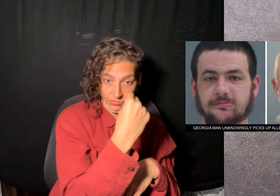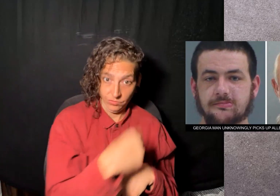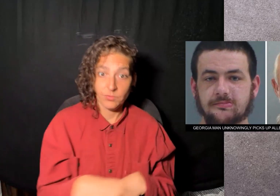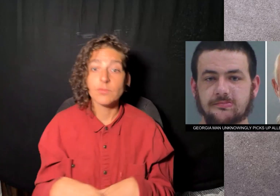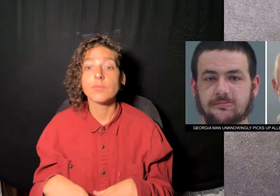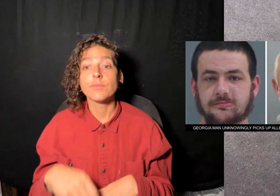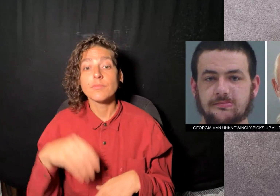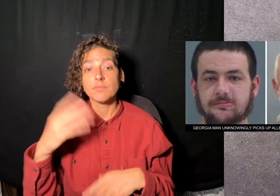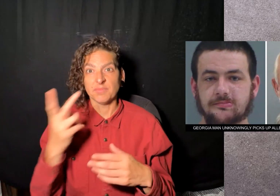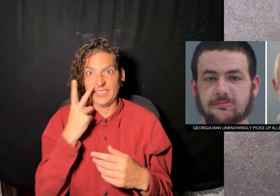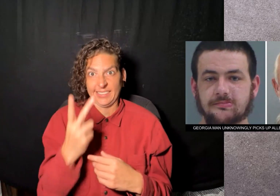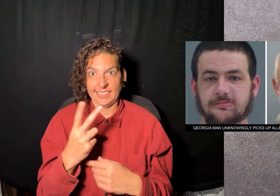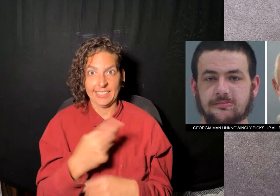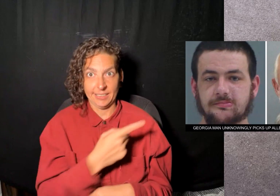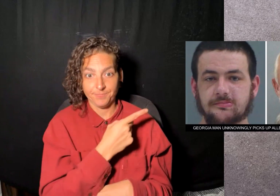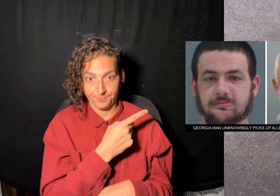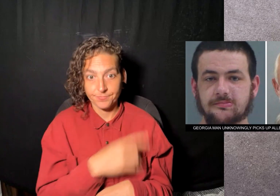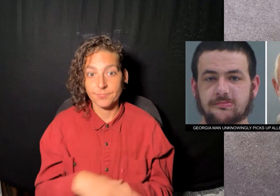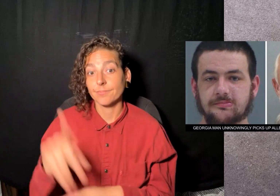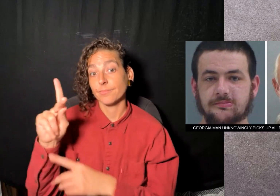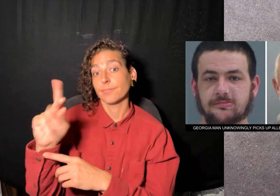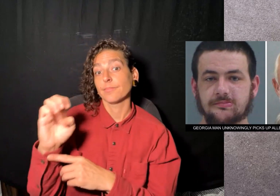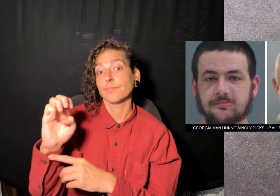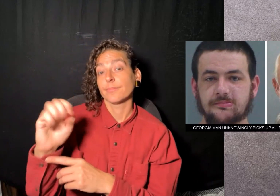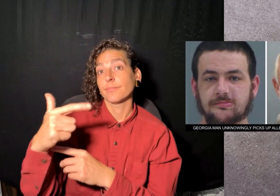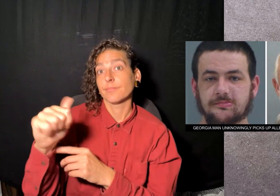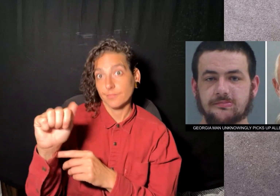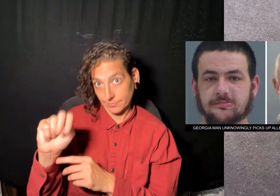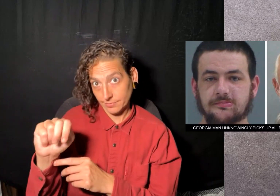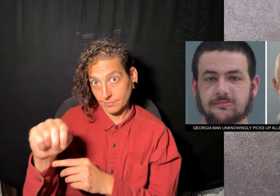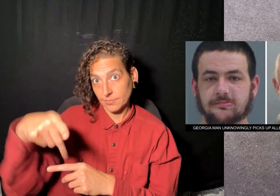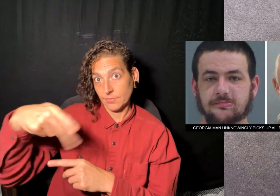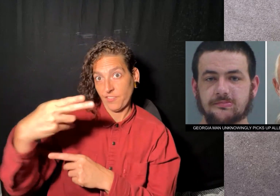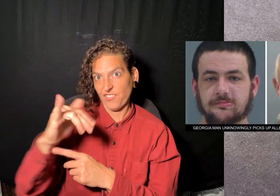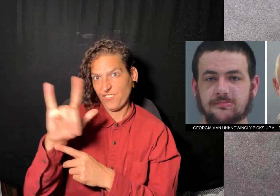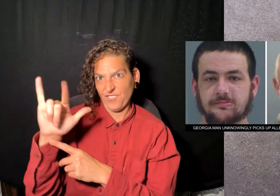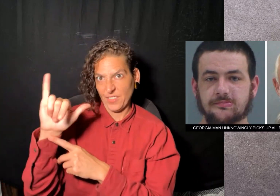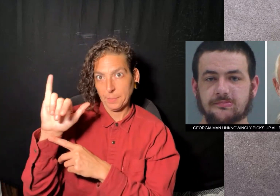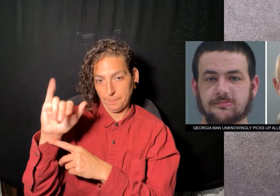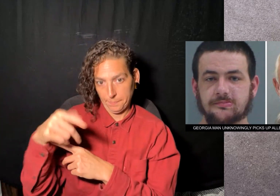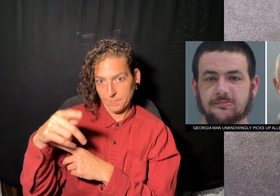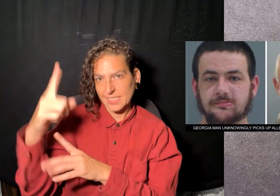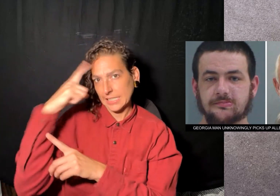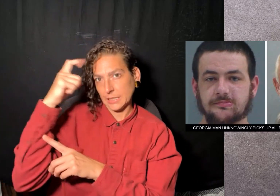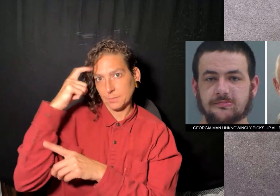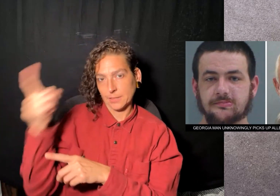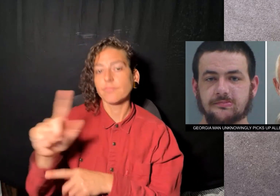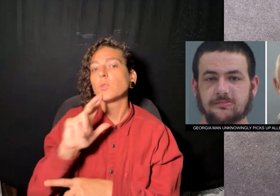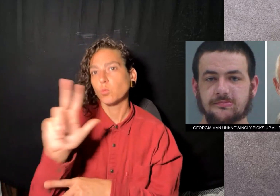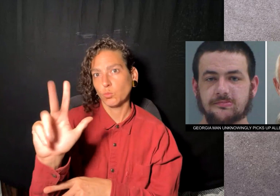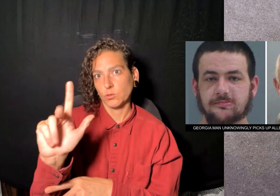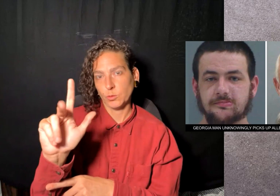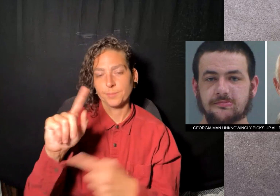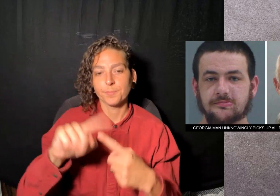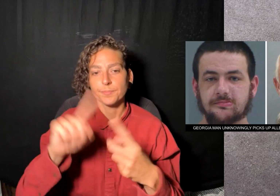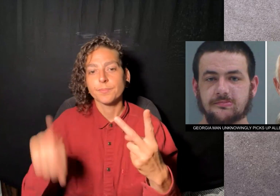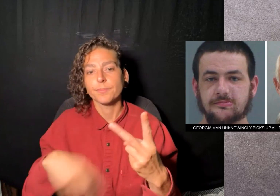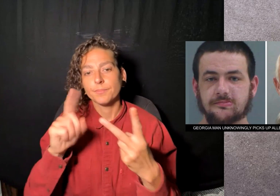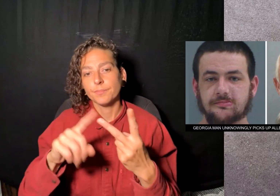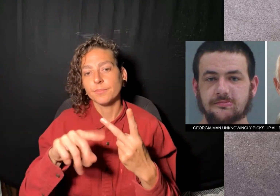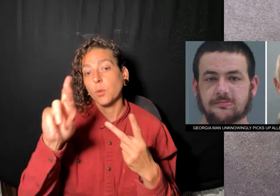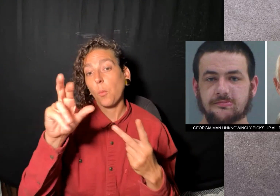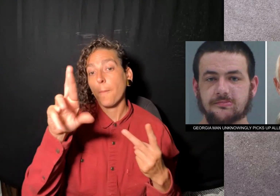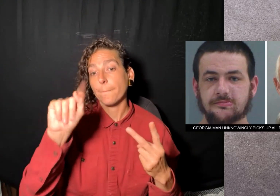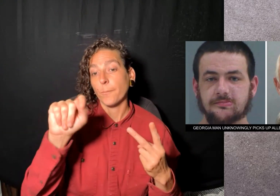the two mugshots seen here are of 23-year-old Keegan Phillips and 62-year-old Robert Lee